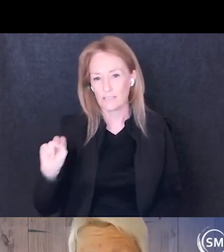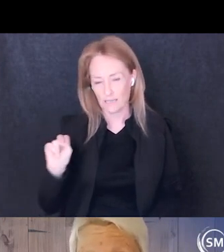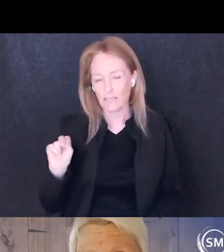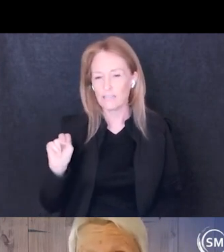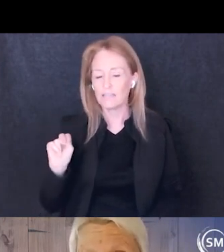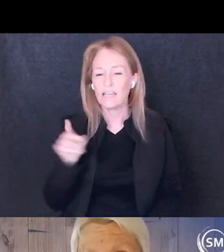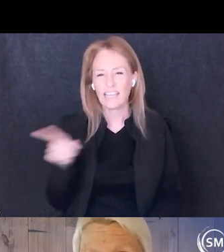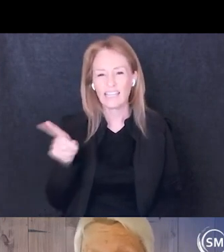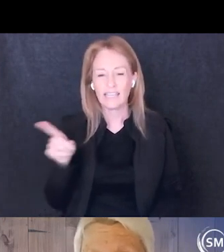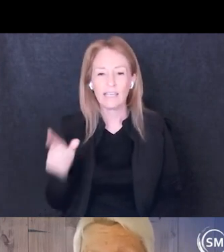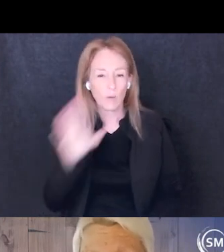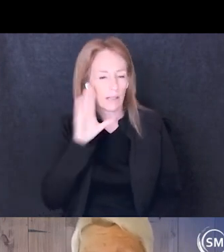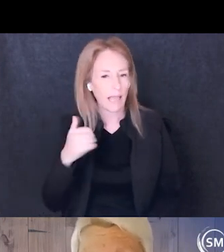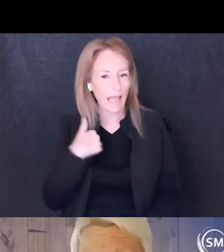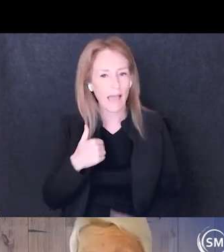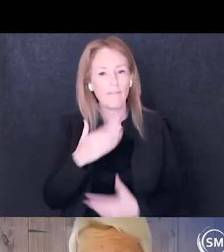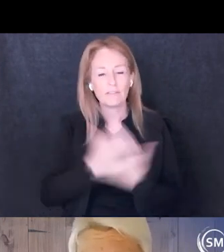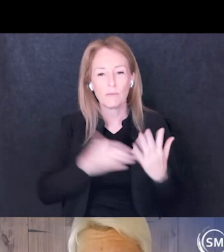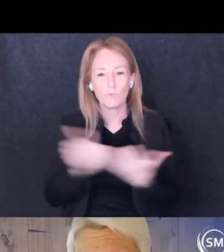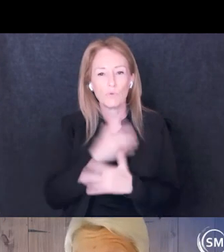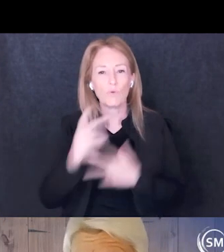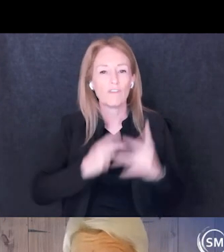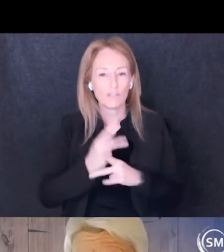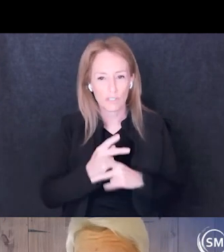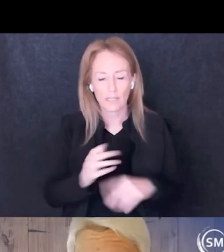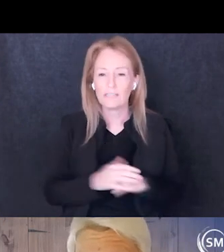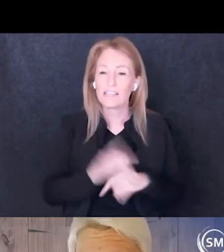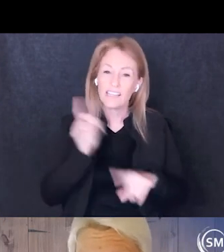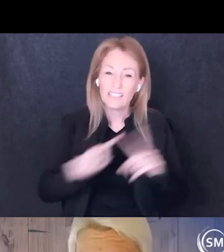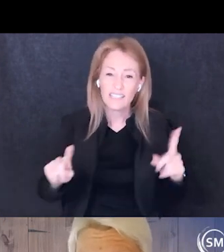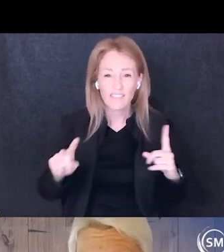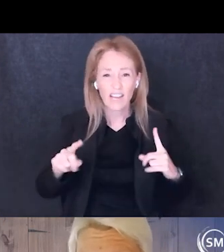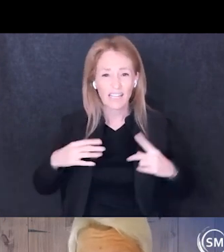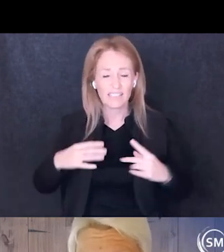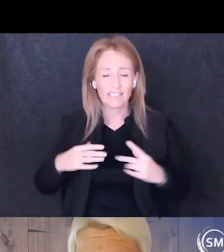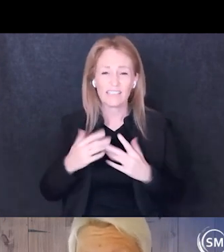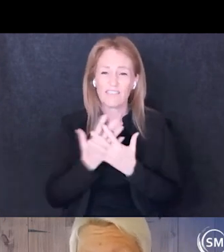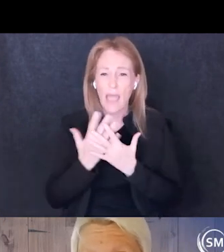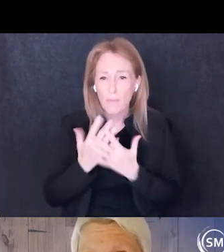THERE IS ONE THAT IS DIFFERENT MATERIAL FOR RUNNING. MAYBE NONSLEEVE ONE FOR RUNNING.